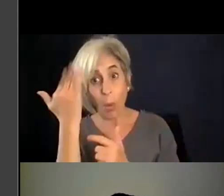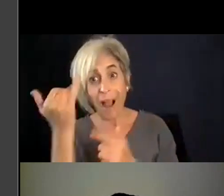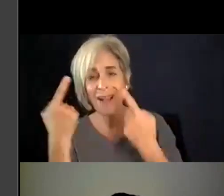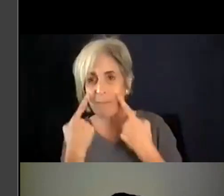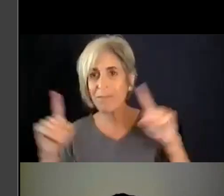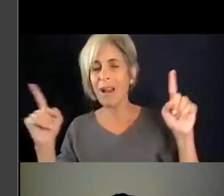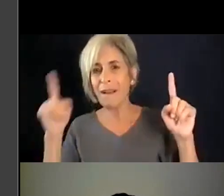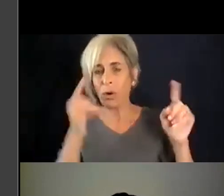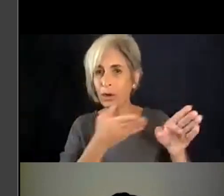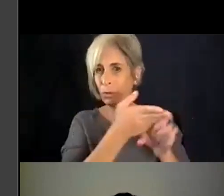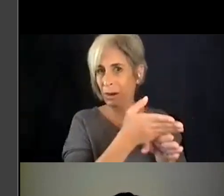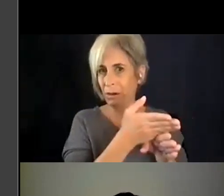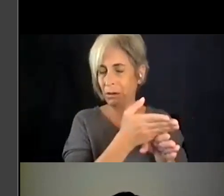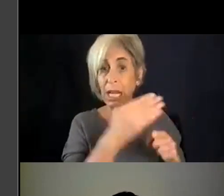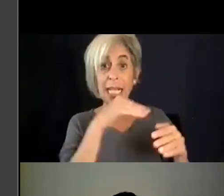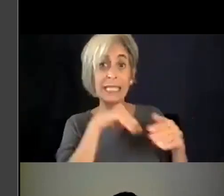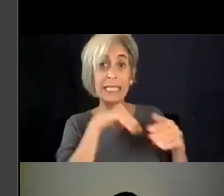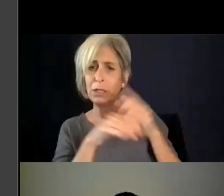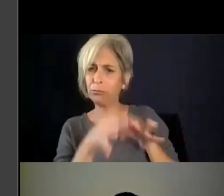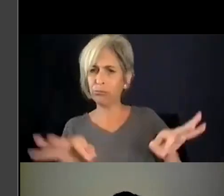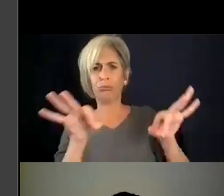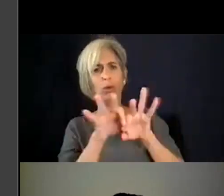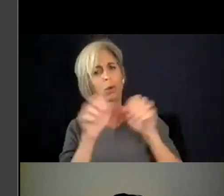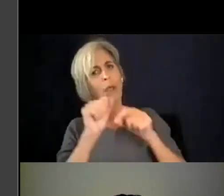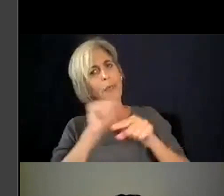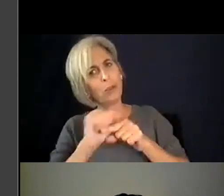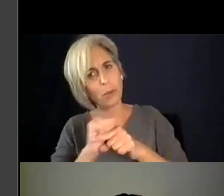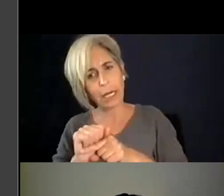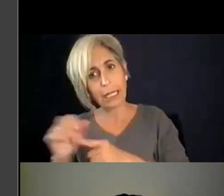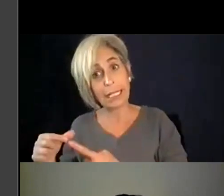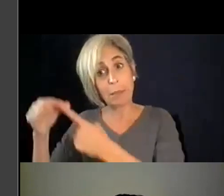accessibility is very critical in training, especially as more training